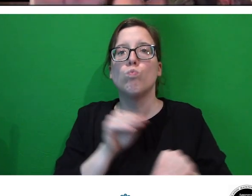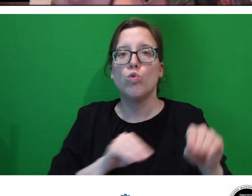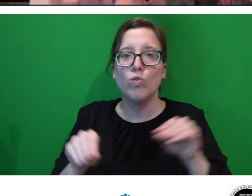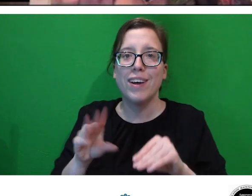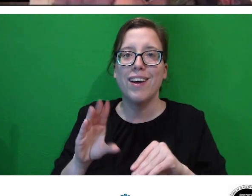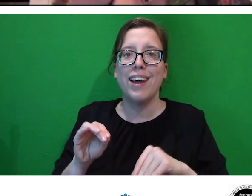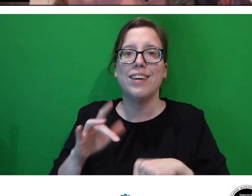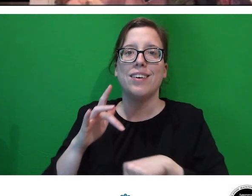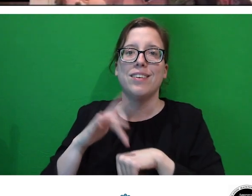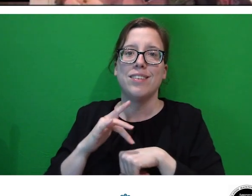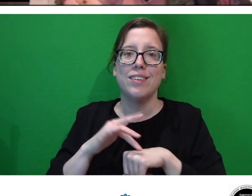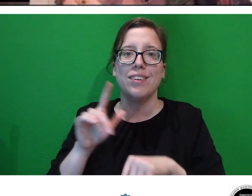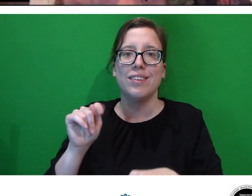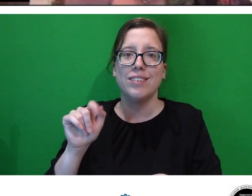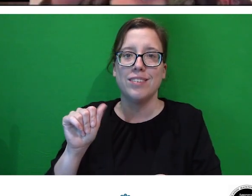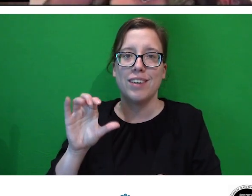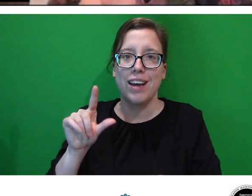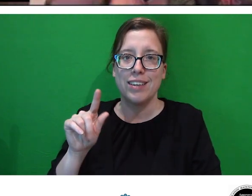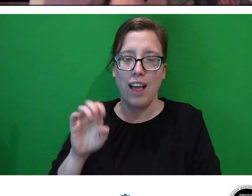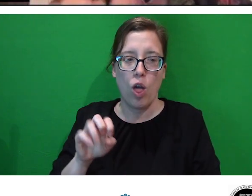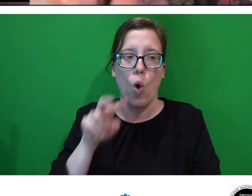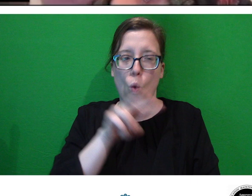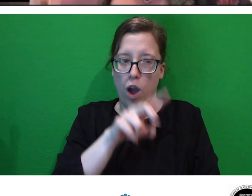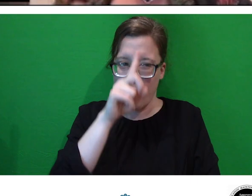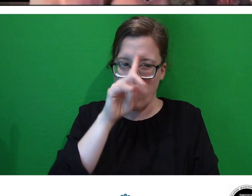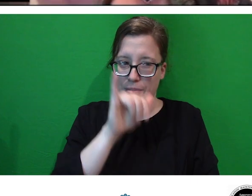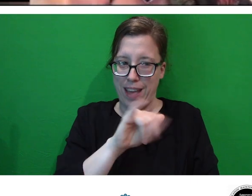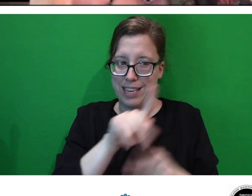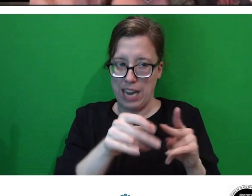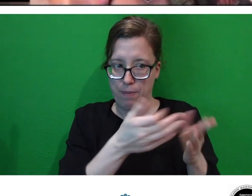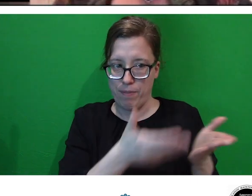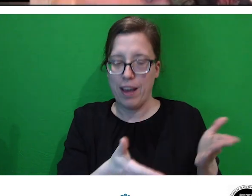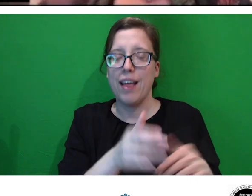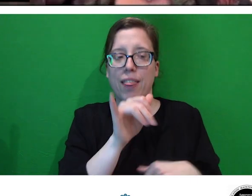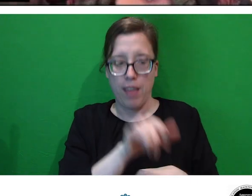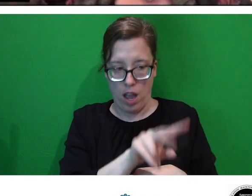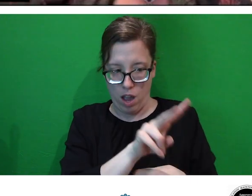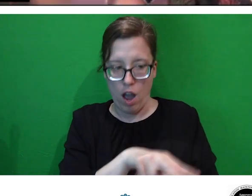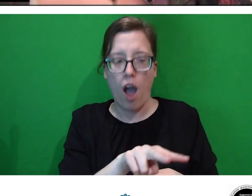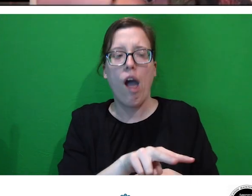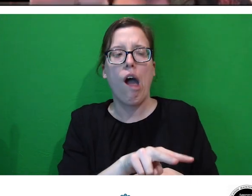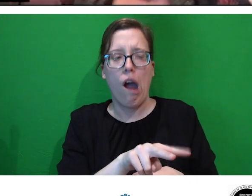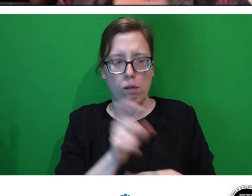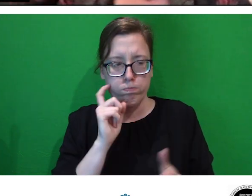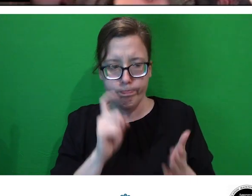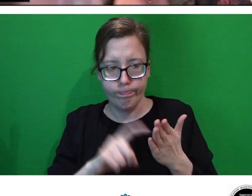Sorry, breathe.] The earliest ways kids show you what they remember is through movement aspects and